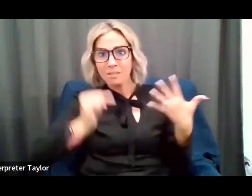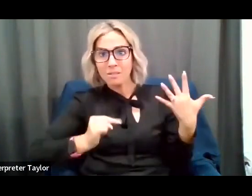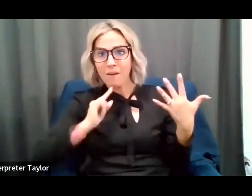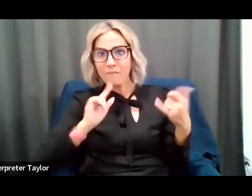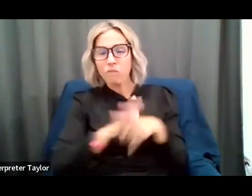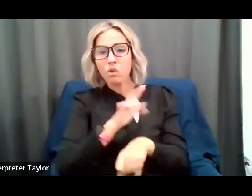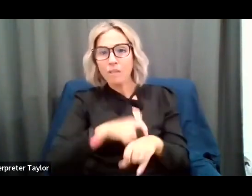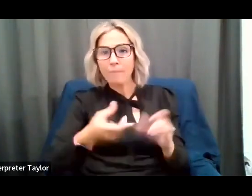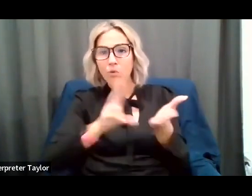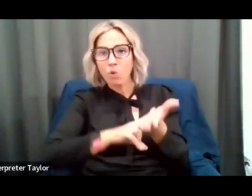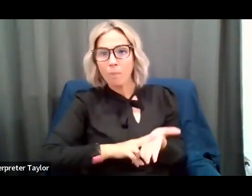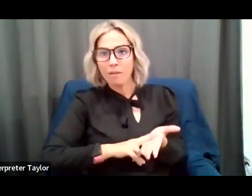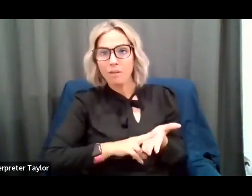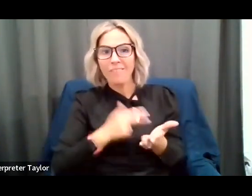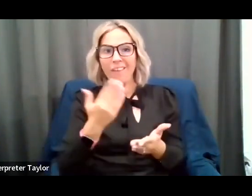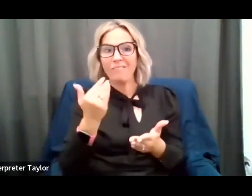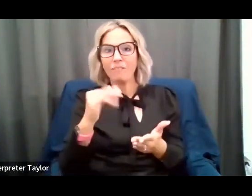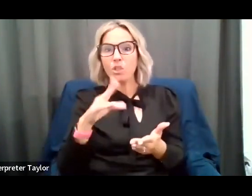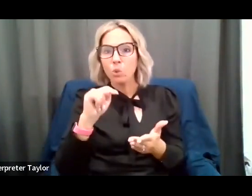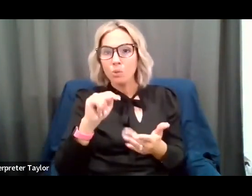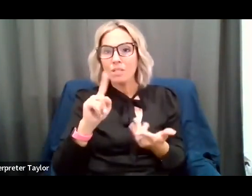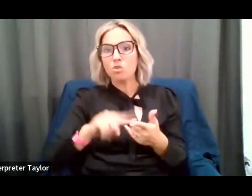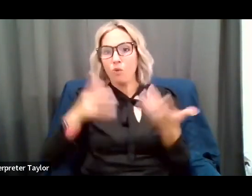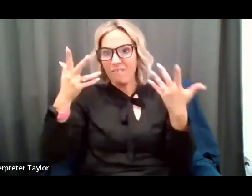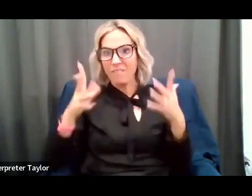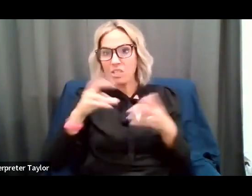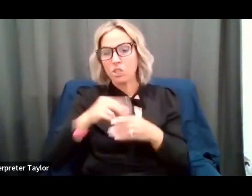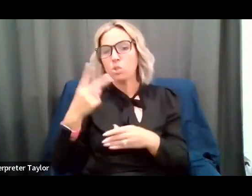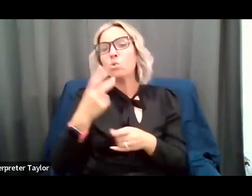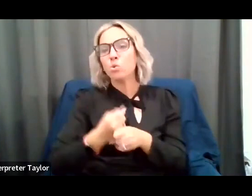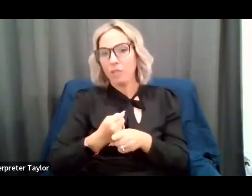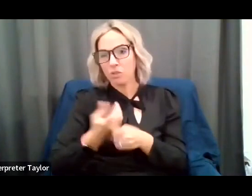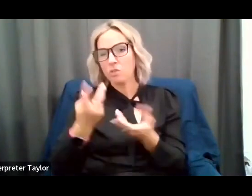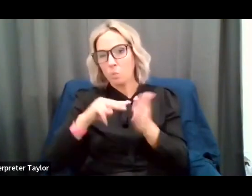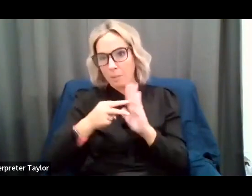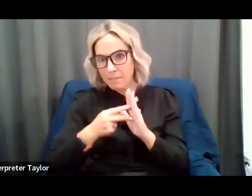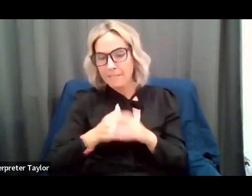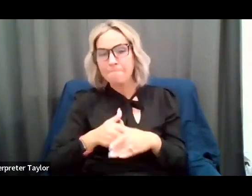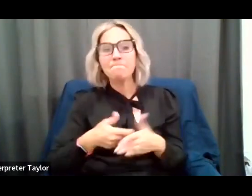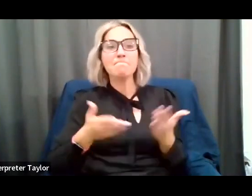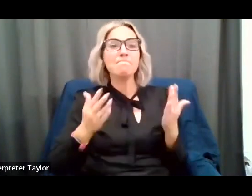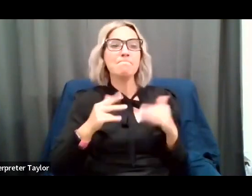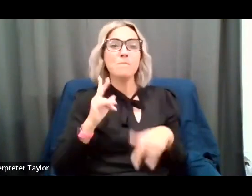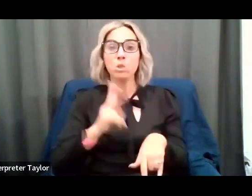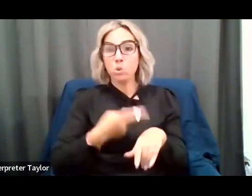So that's what 15 units to Finish in the two years talks about. And then we're looking at Dual Enrollment and